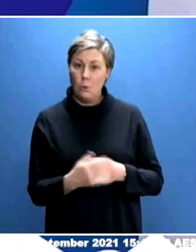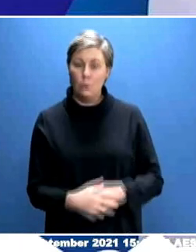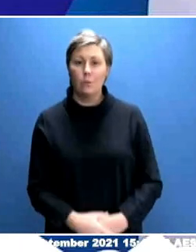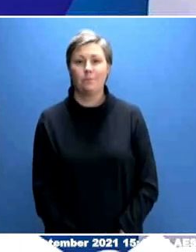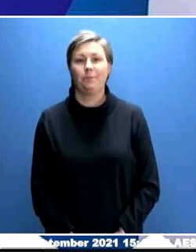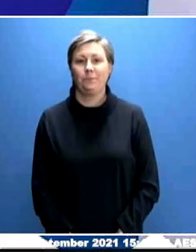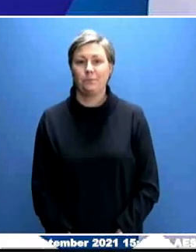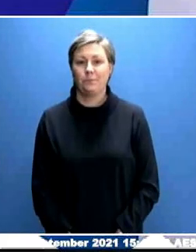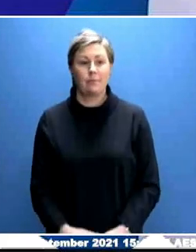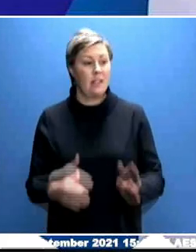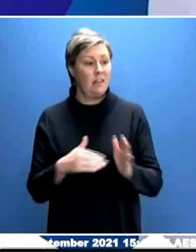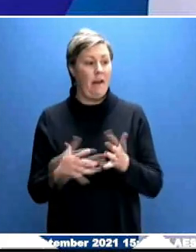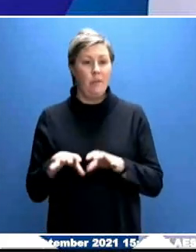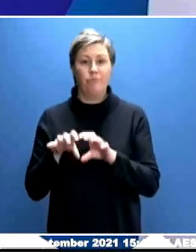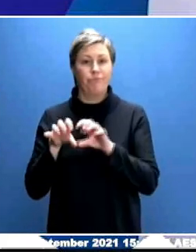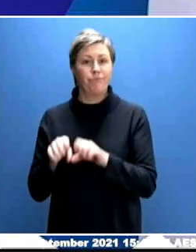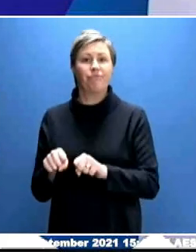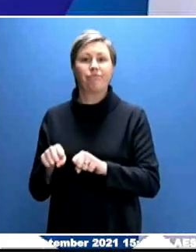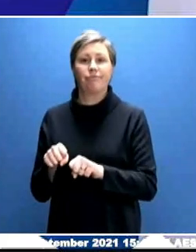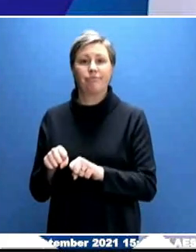We will then adjourn now and resume at